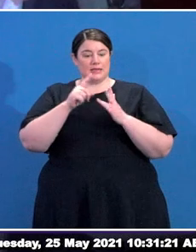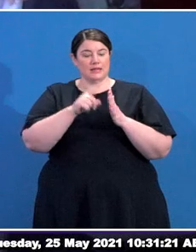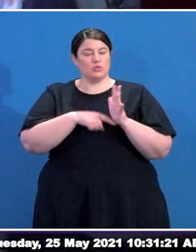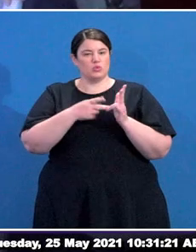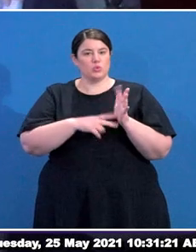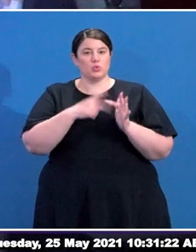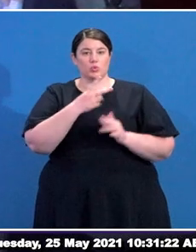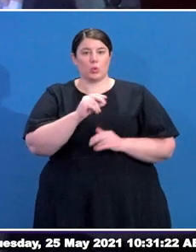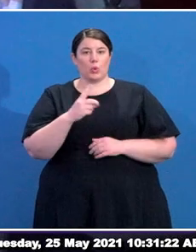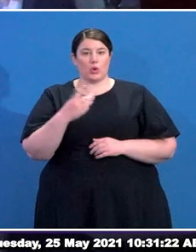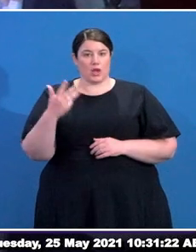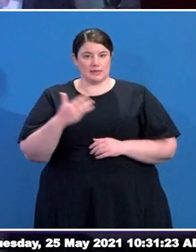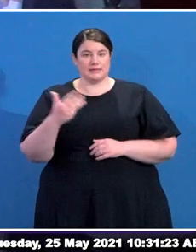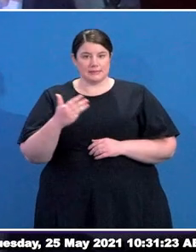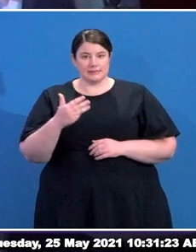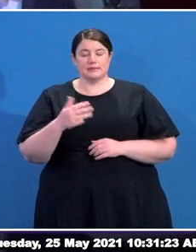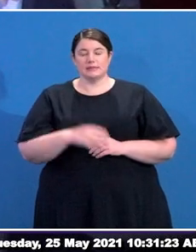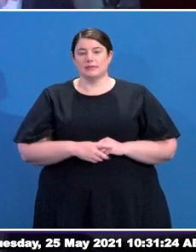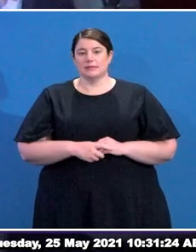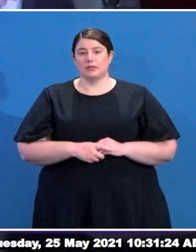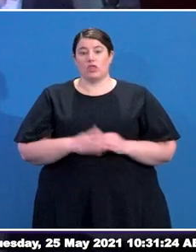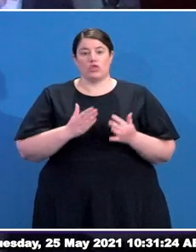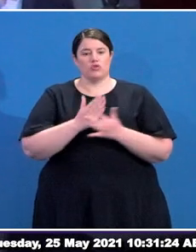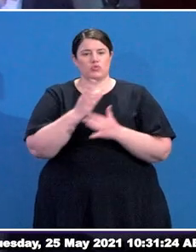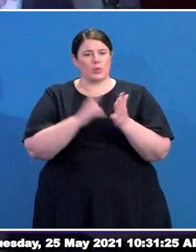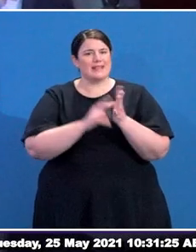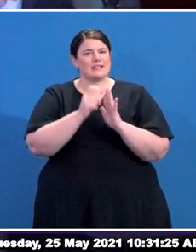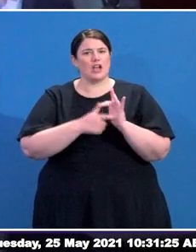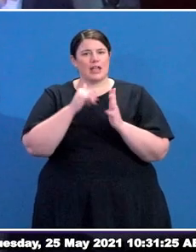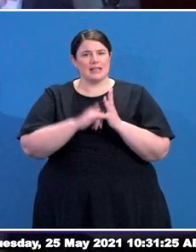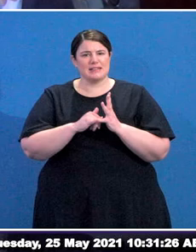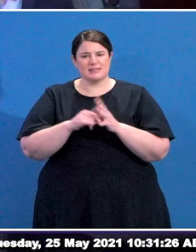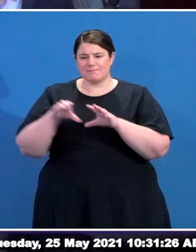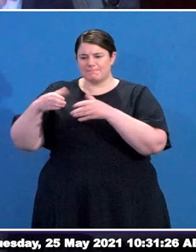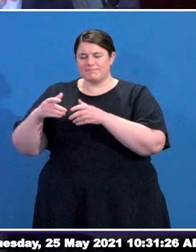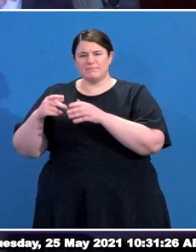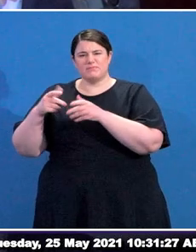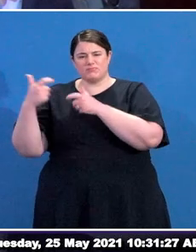through a complaint to the NDIS Quality and Safeguards Commission. Is that right? ELIZA: Yes.